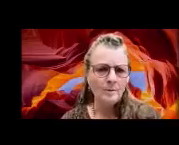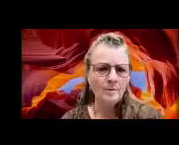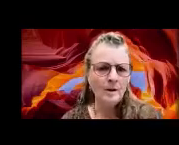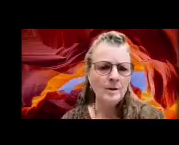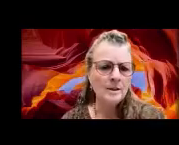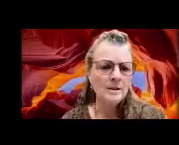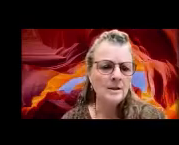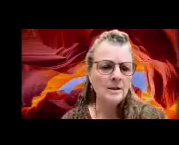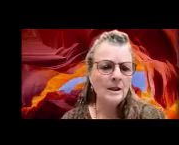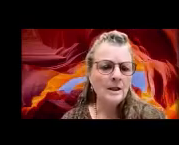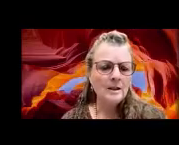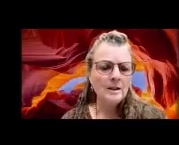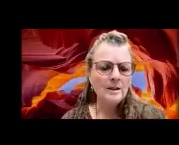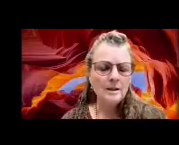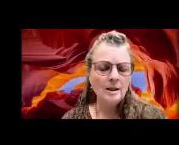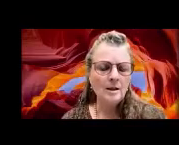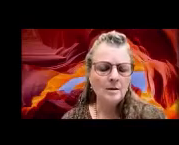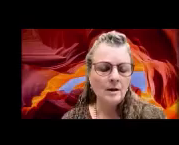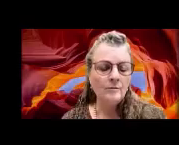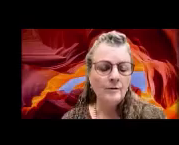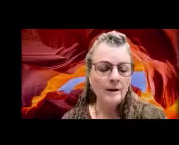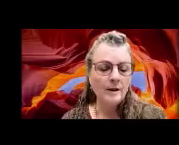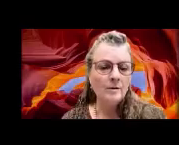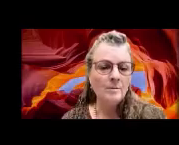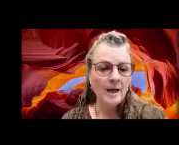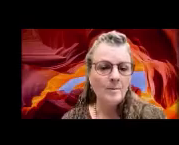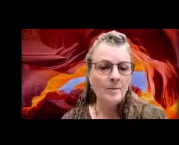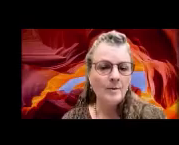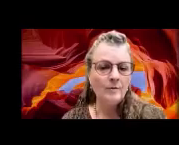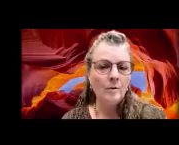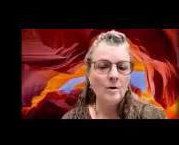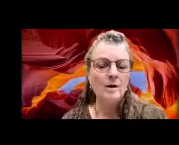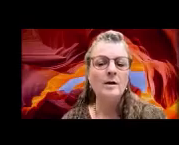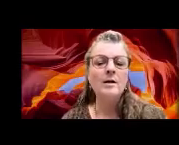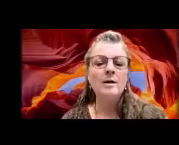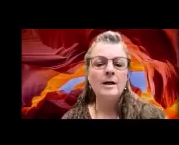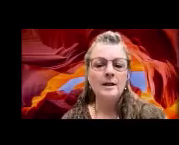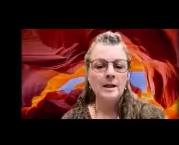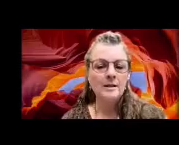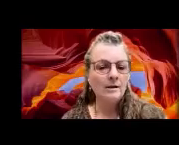copyright reasons. This is a very good map for it lays out